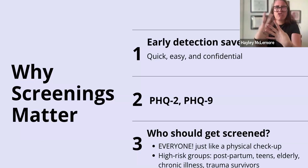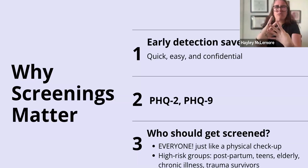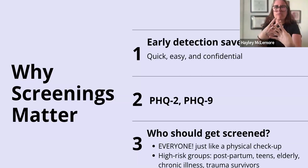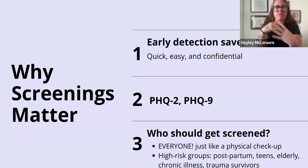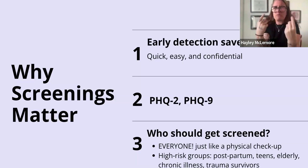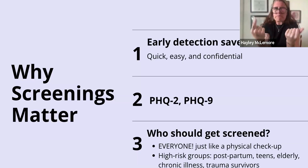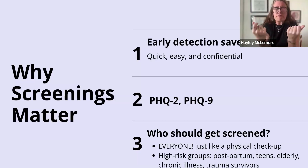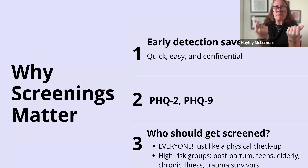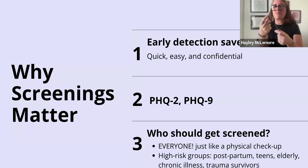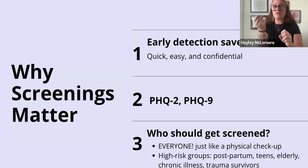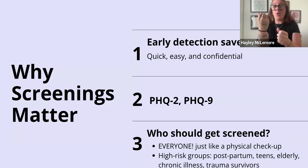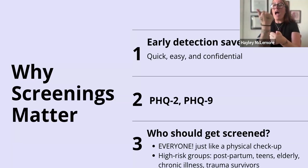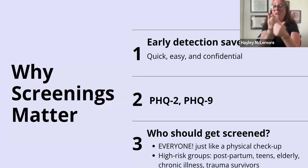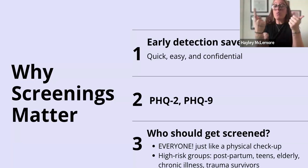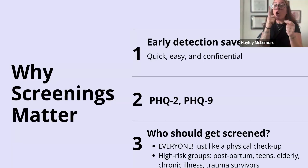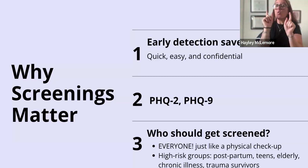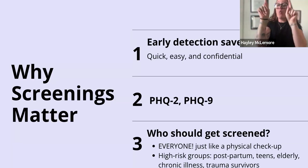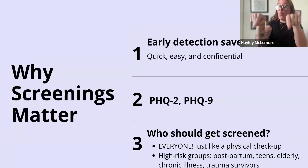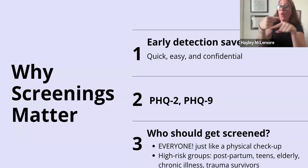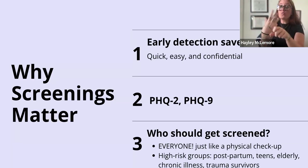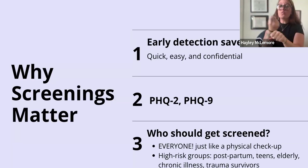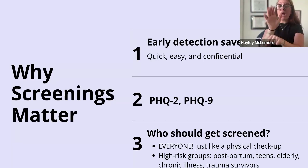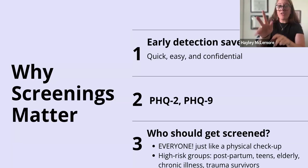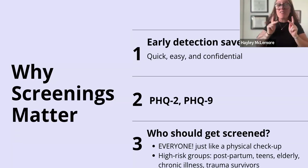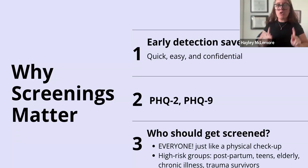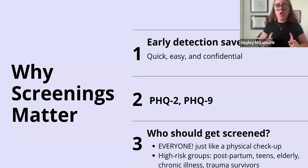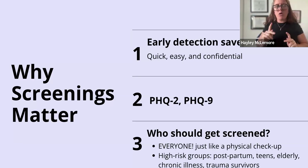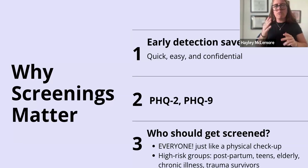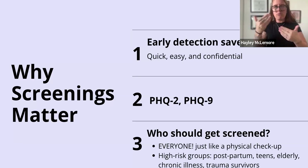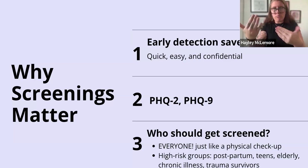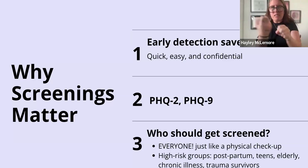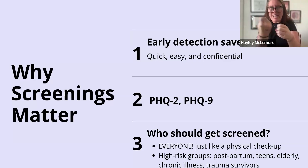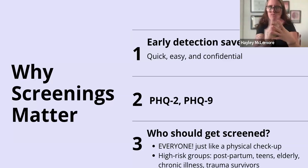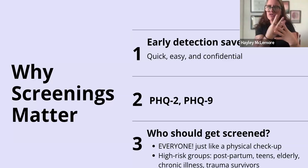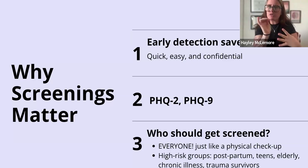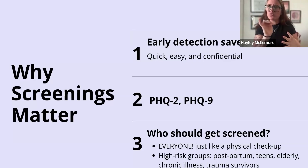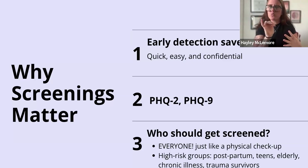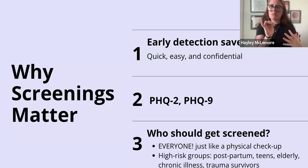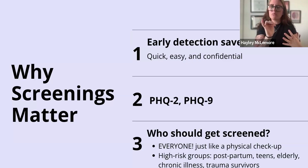And it's just easy to get a screening there. It's very easy and fast, and everyone who goes to get a physical